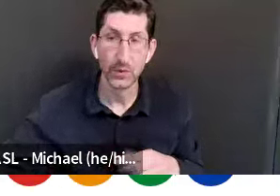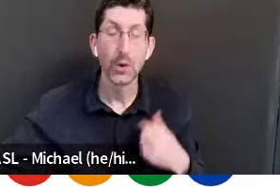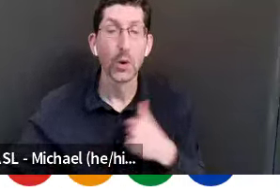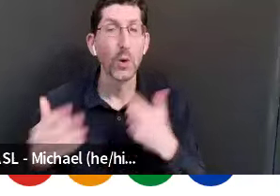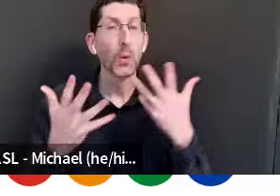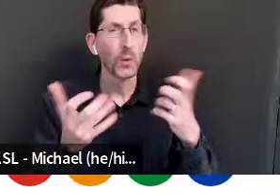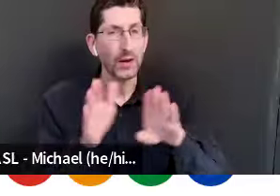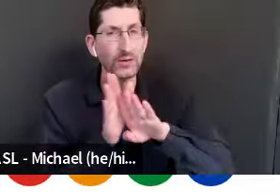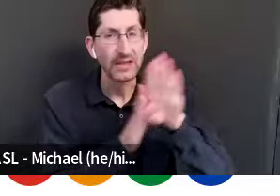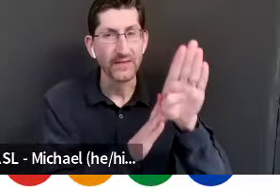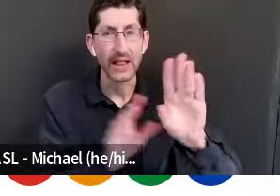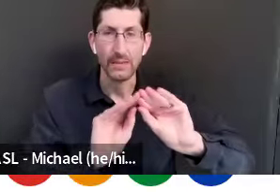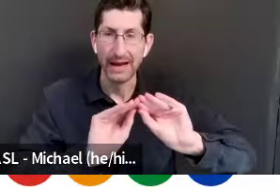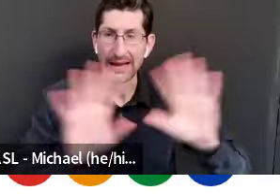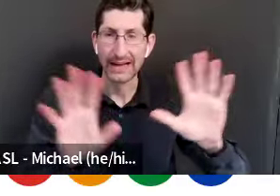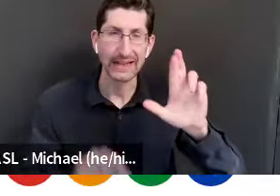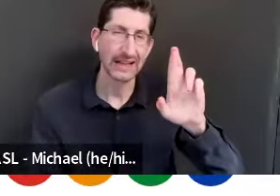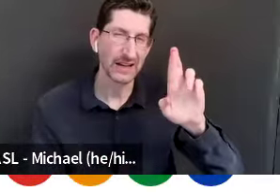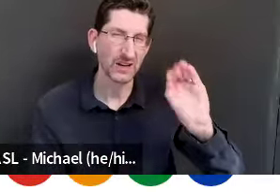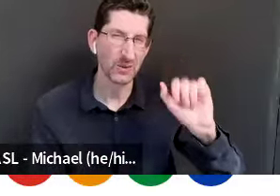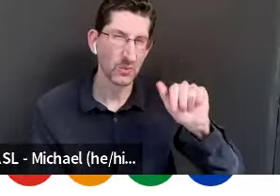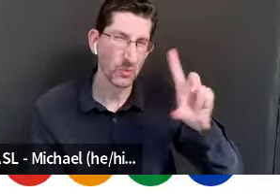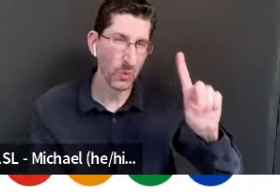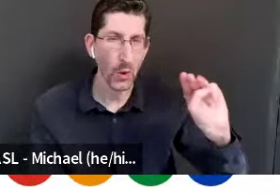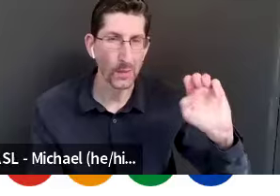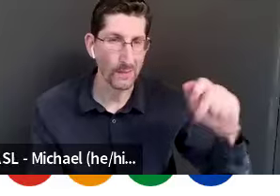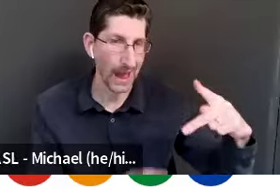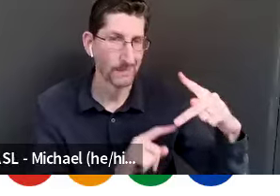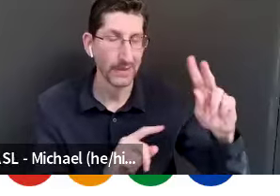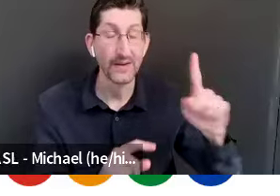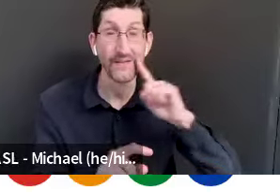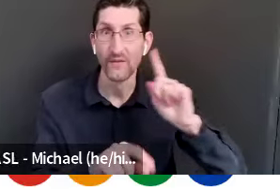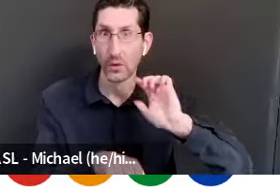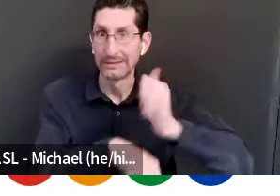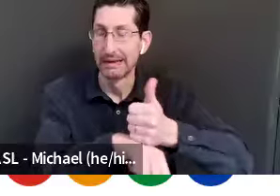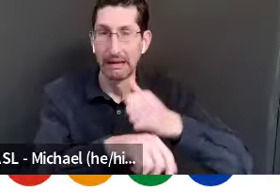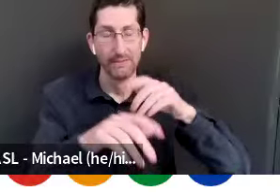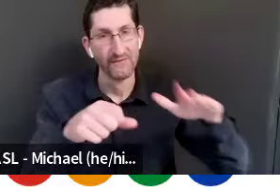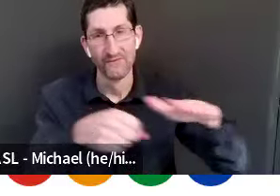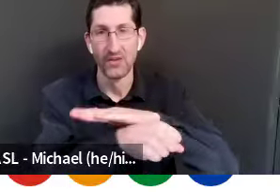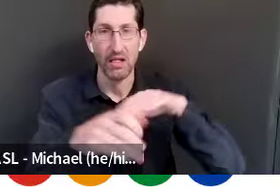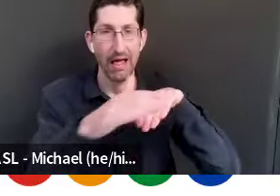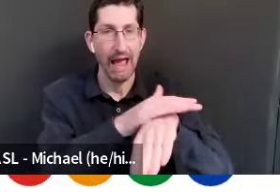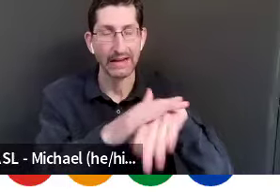INCLUDING EVERYTHING FROM UPCOMING WORK TO DEVELOP A CLEAR ROADMAP FOR ACHIEVING